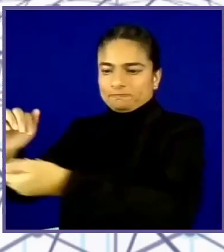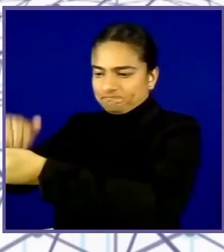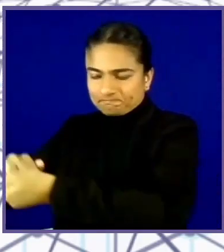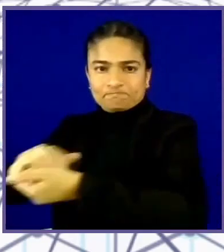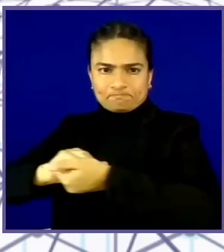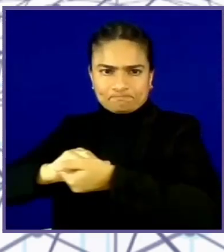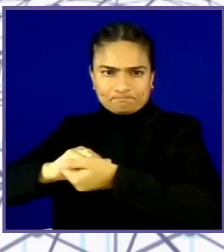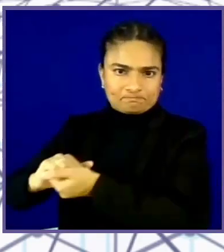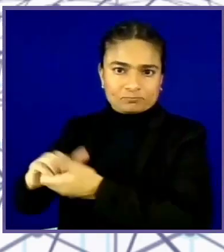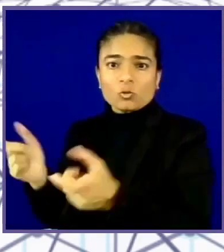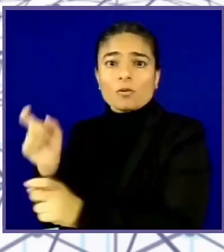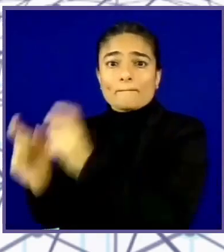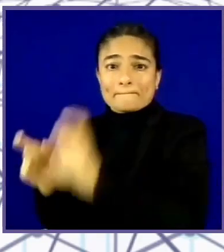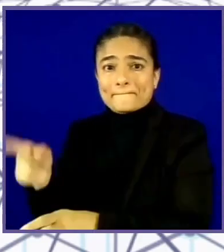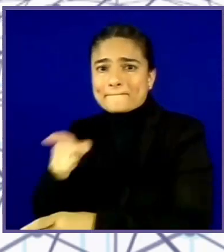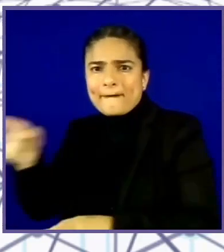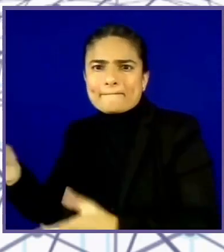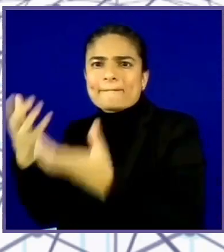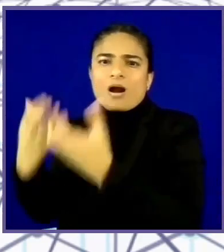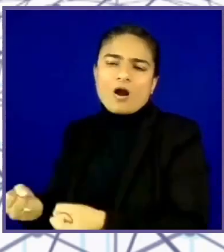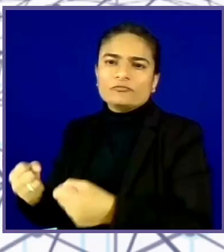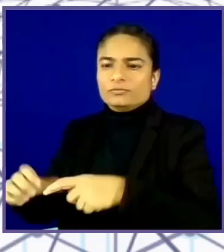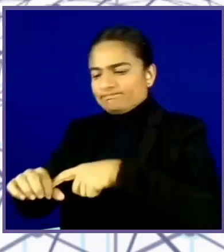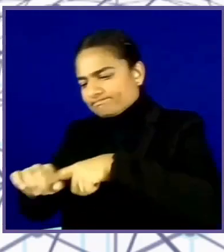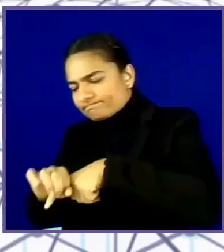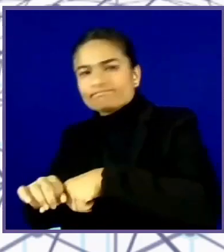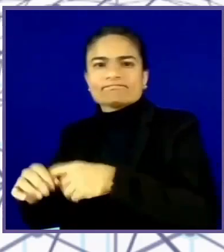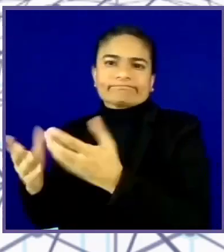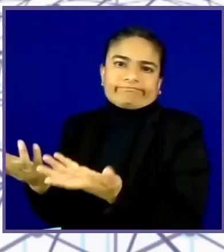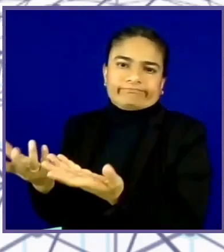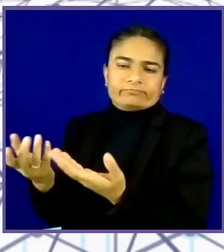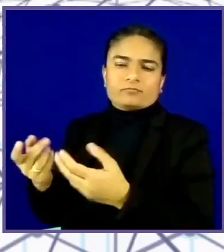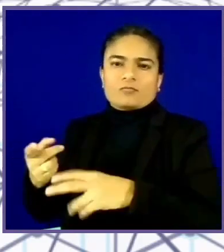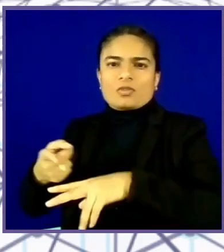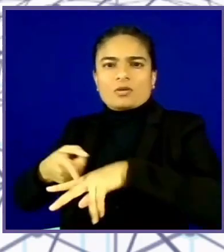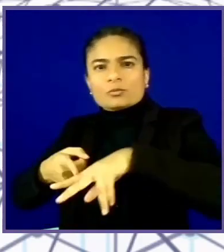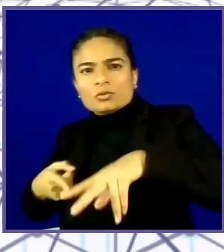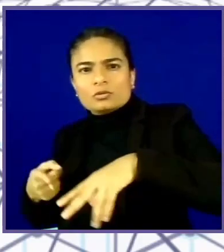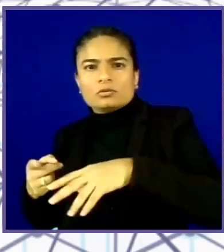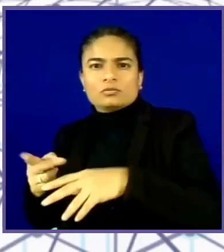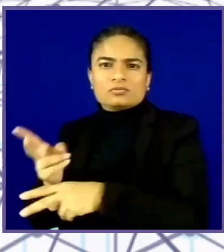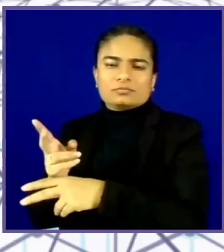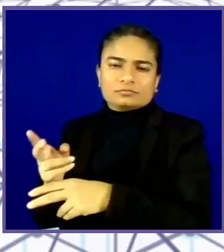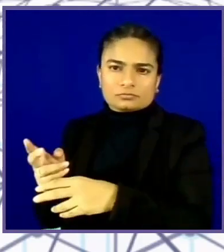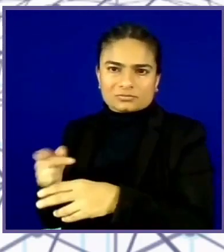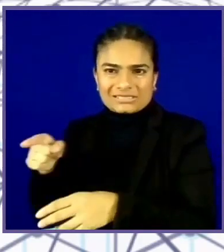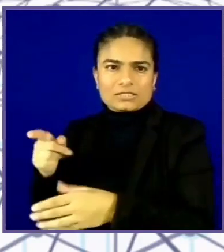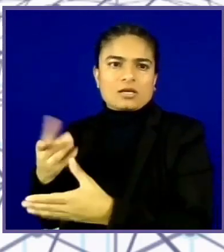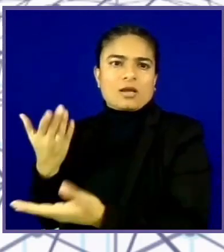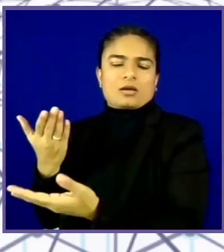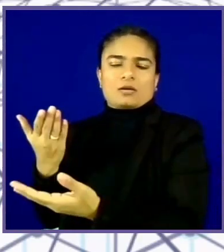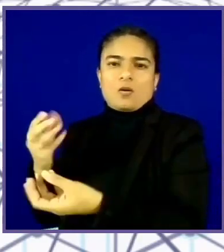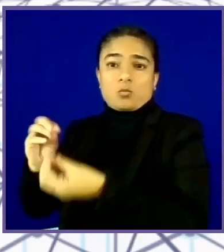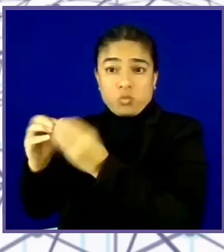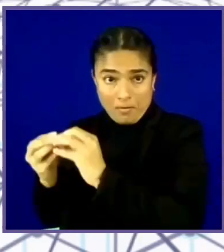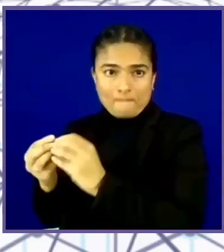Depending upon the distribution of the load and need for flexing manufacturing risk with a conventional method may not be possible.